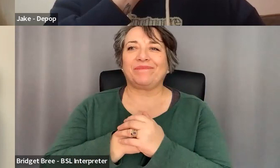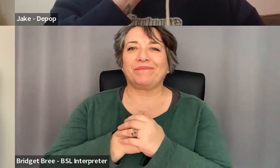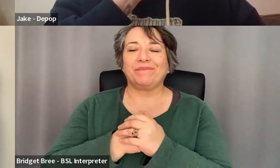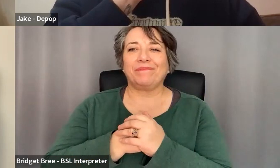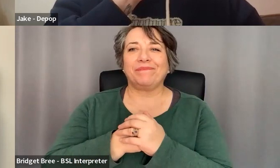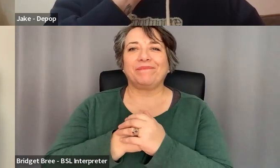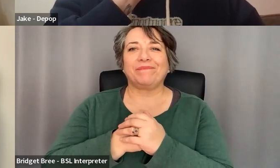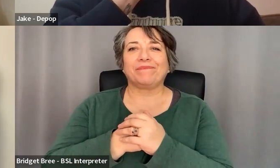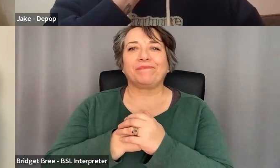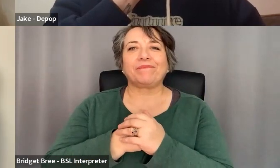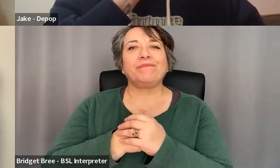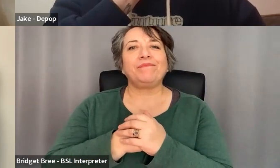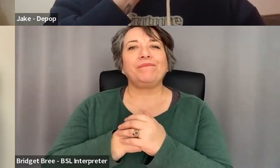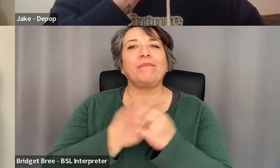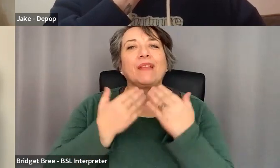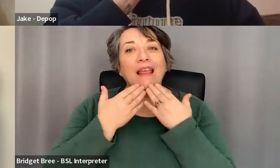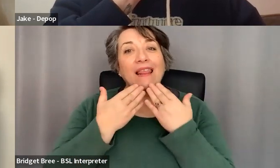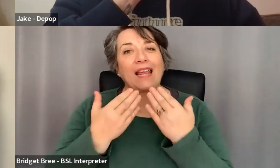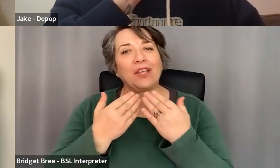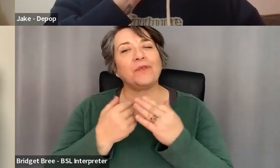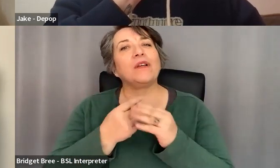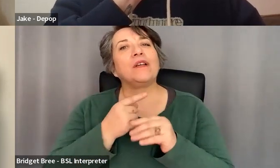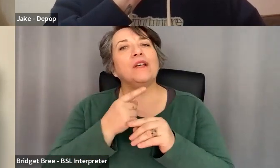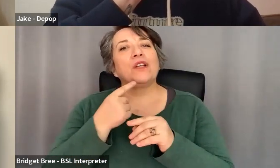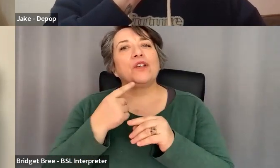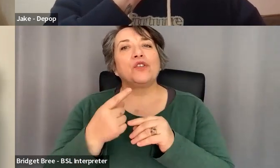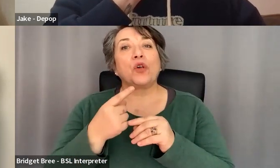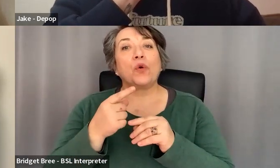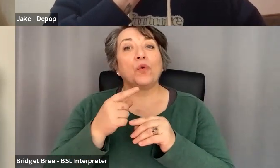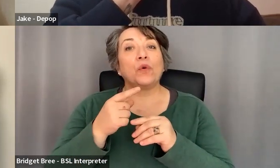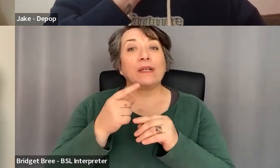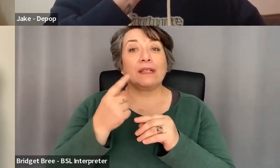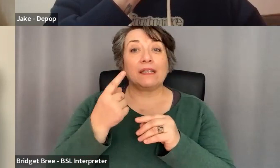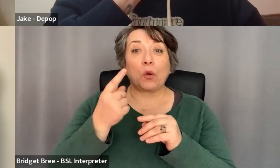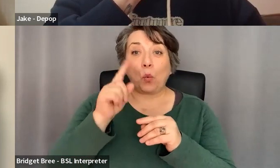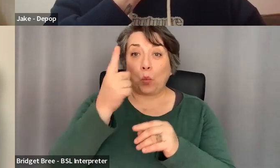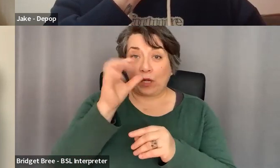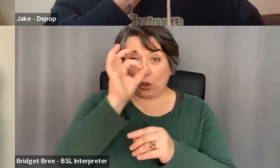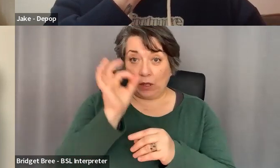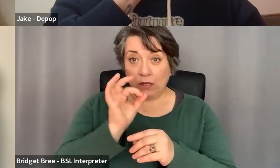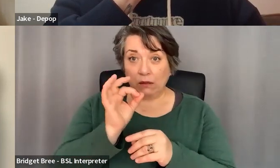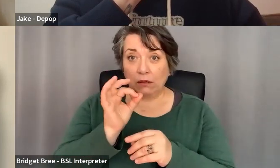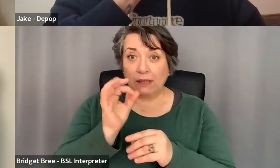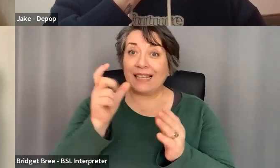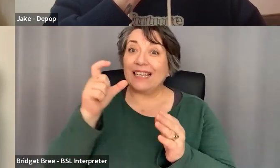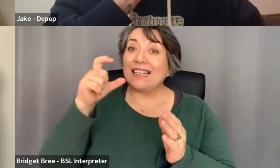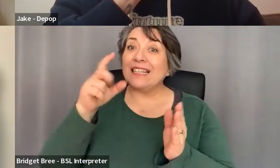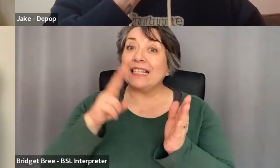Thanks very much. Rachel. Absolutely no problem. So Danielle is asking, is it possible to send in your Cv. Thank you, Rachel. To make a speculative application. Daniel asks is it possible to send in a CV to make a speculative application.